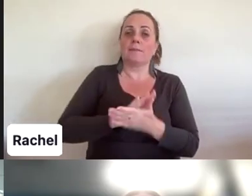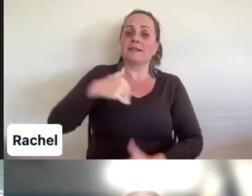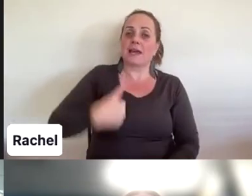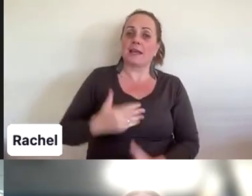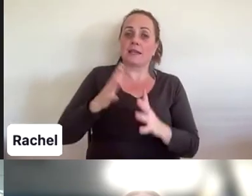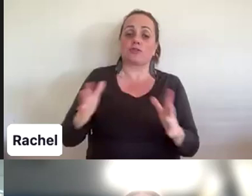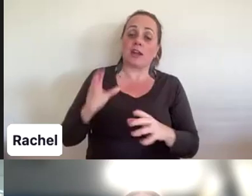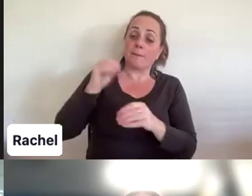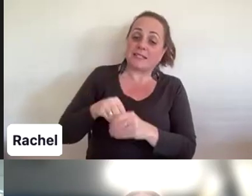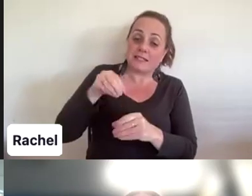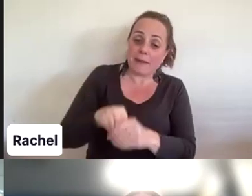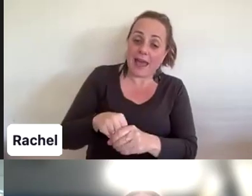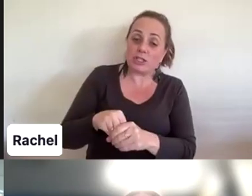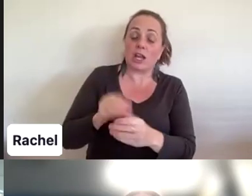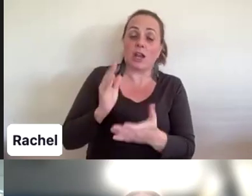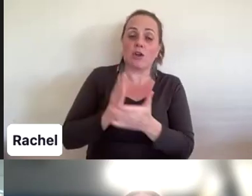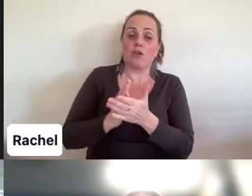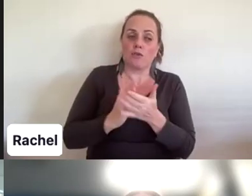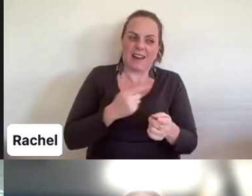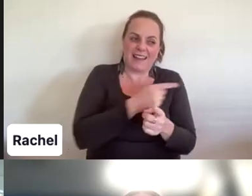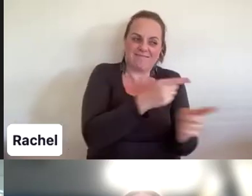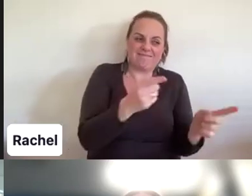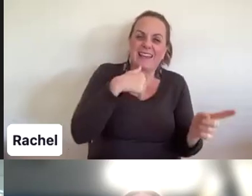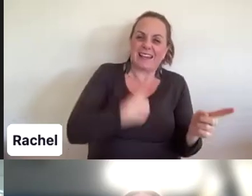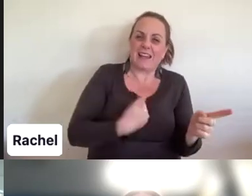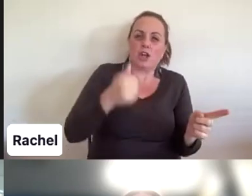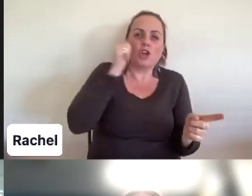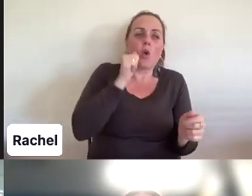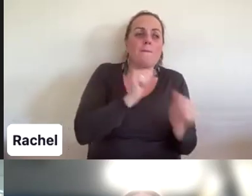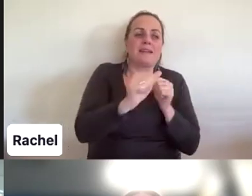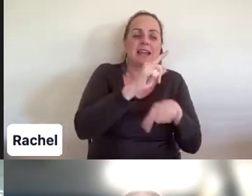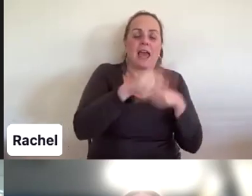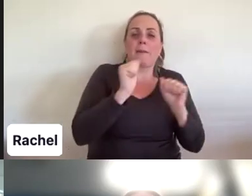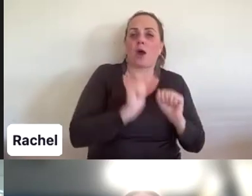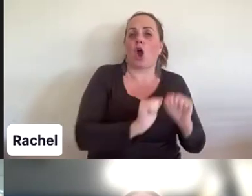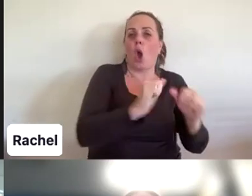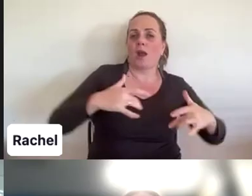the shoe maker knows how to make the shoe, but only the person who wears it can tell you where